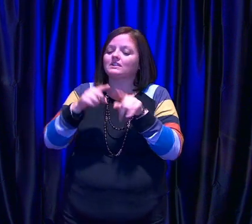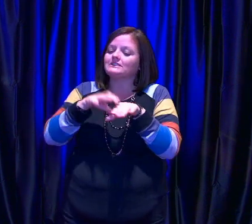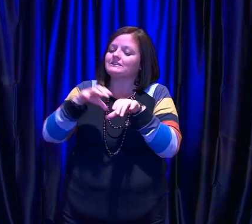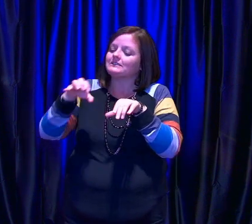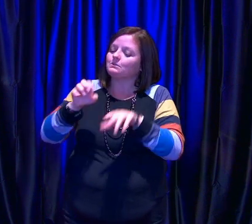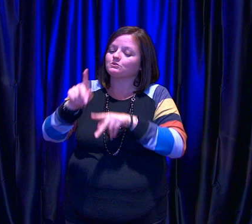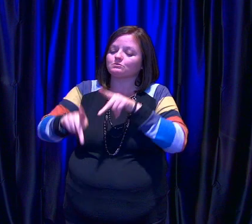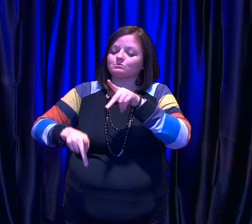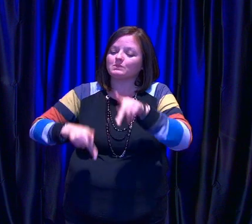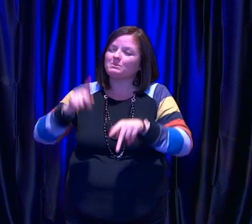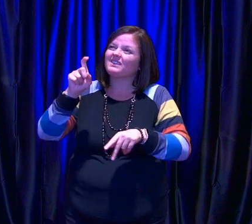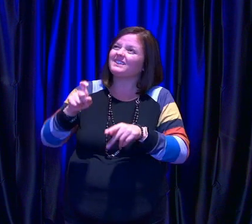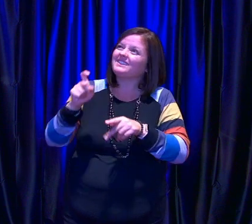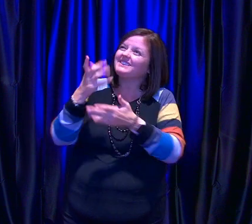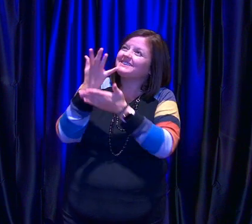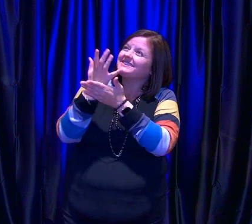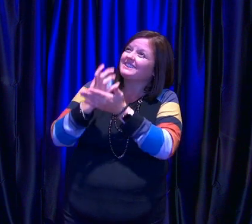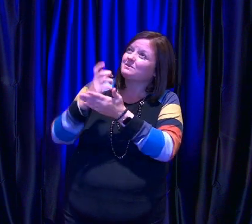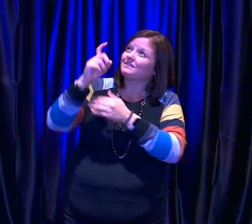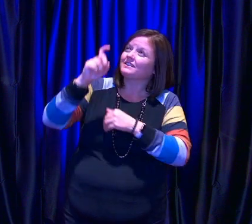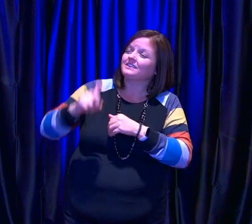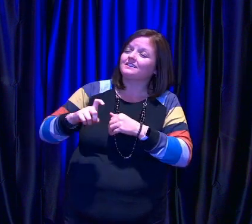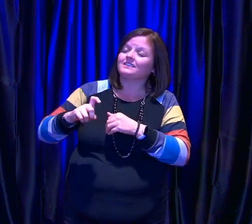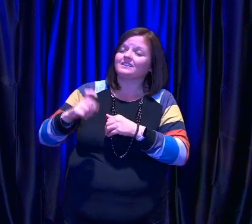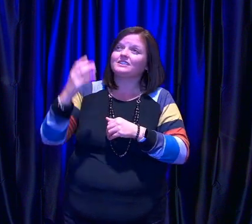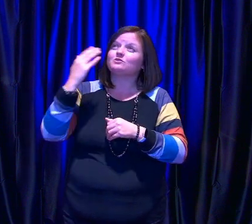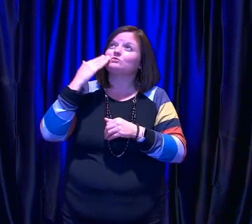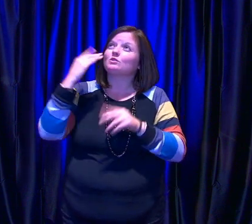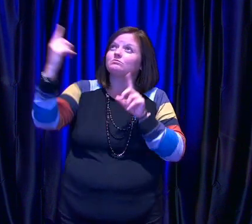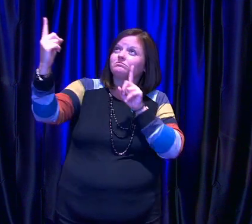that that desperately need to know Christ